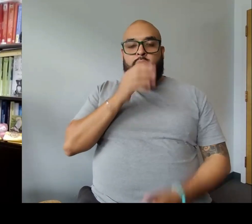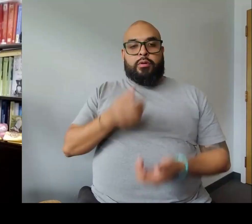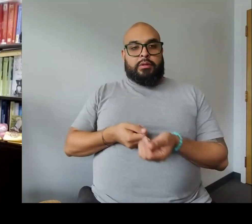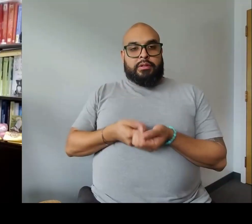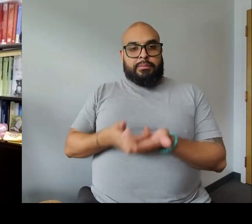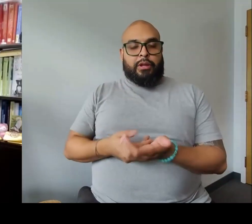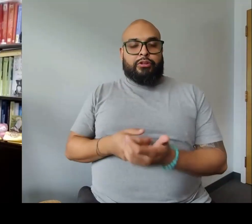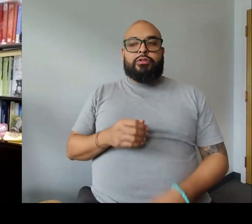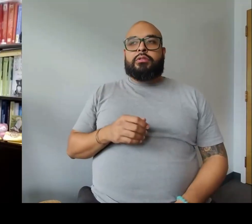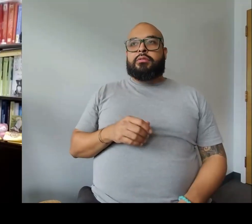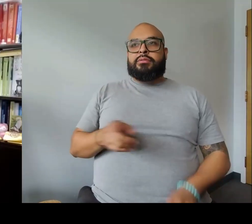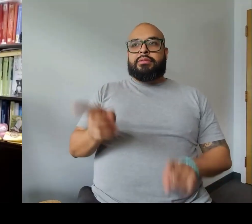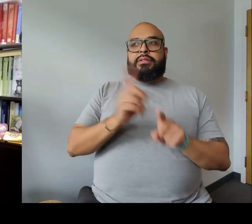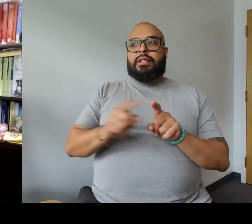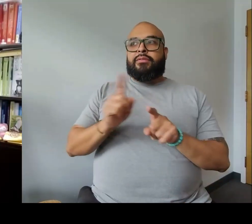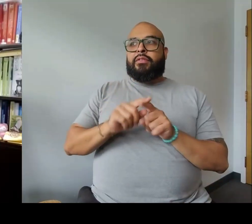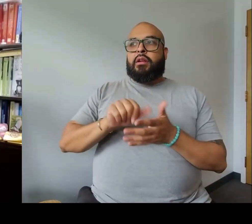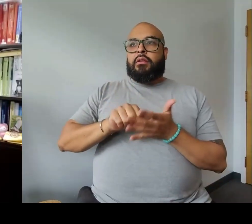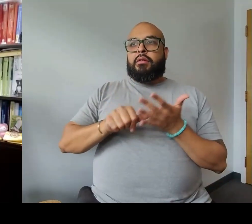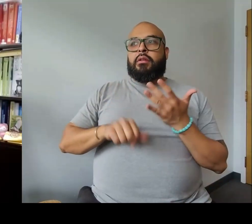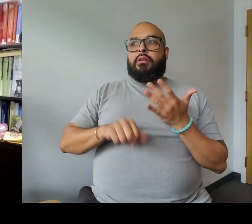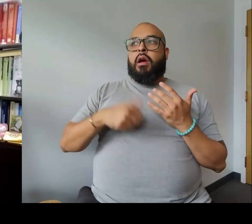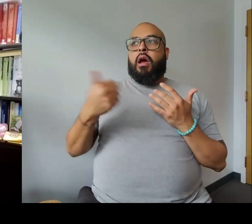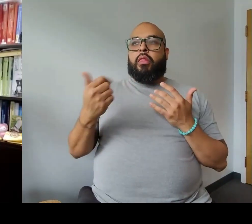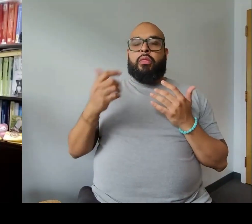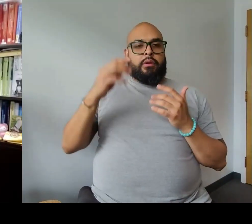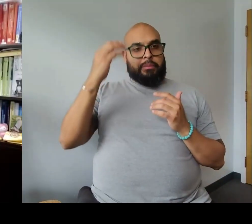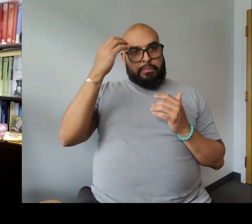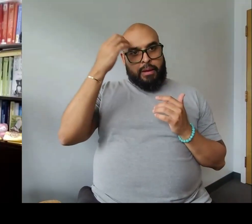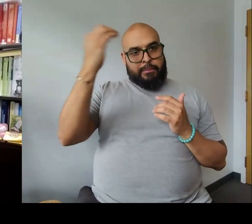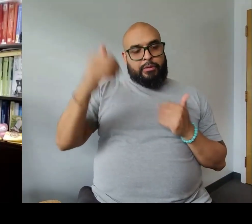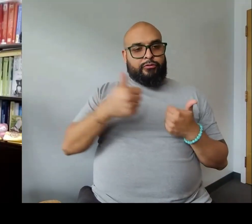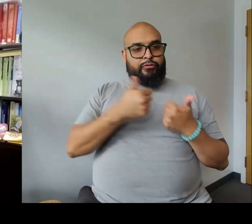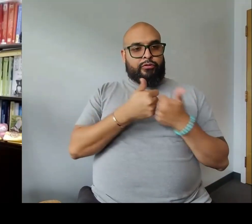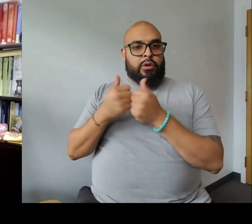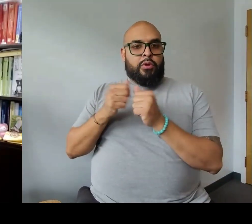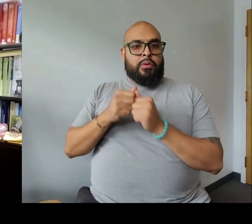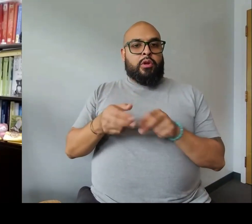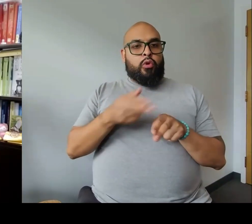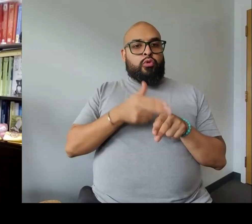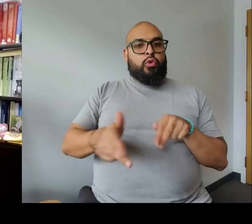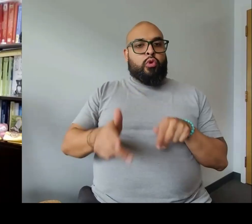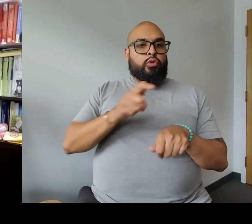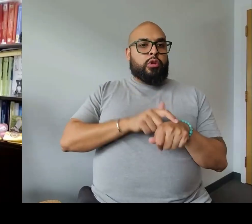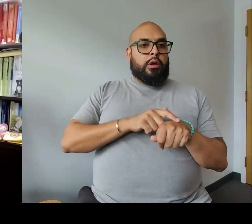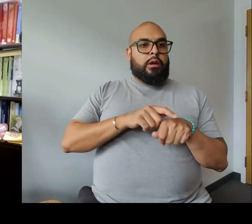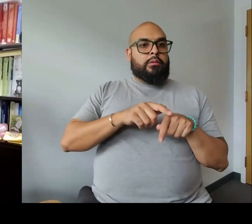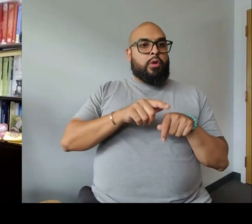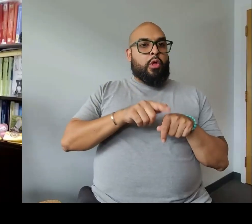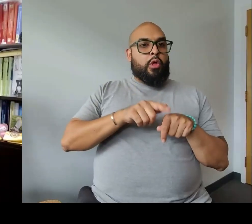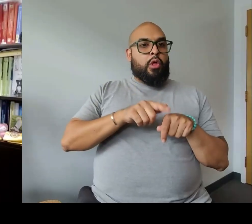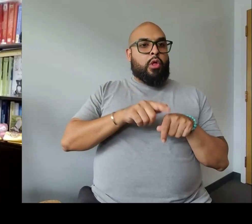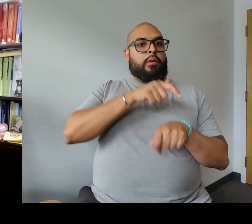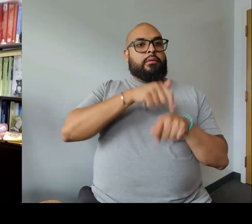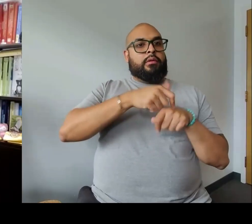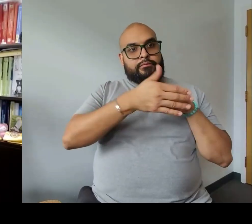lots of different memory challenges with short-term auditory and working memory span and long-term retrieval.